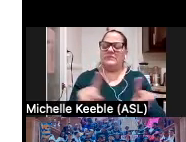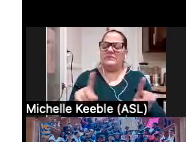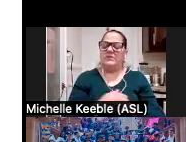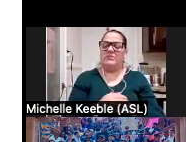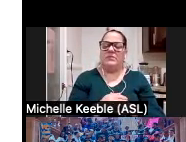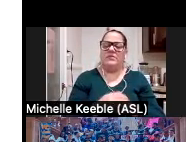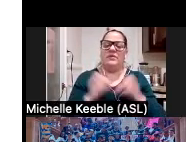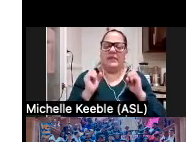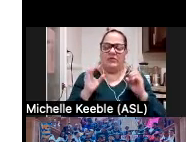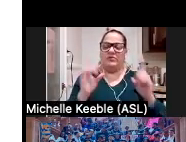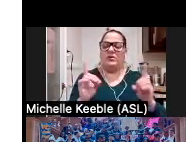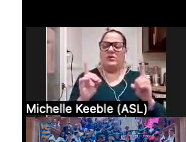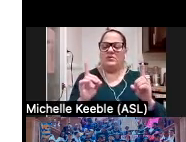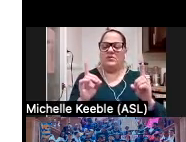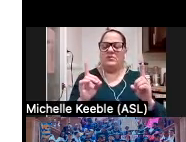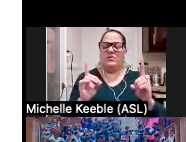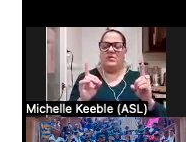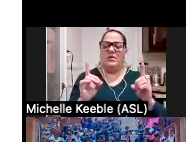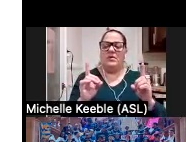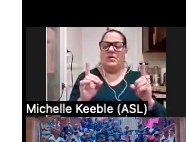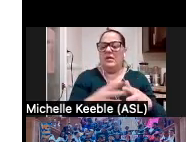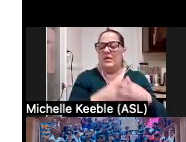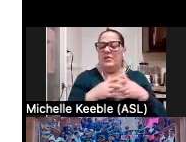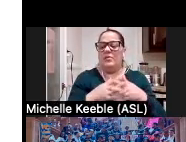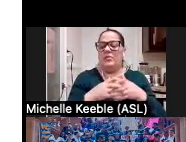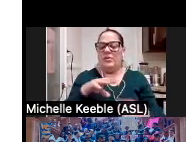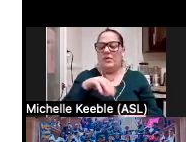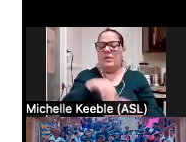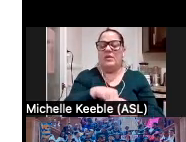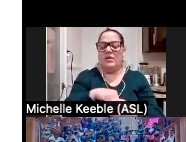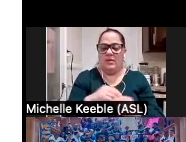education, such as citizenship and belonging and these are some of the artifacts that we actually